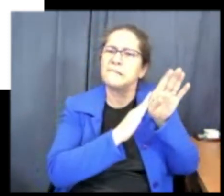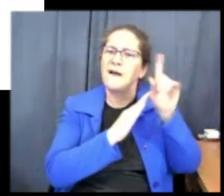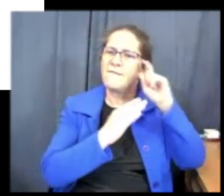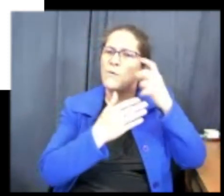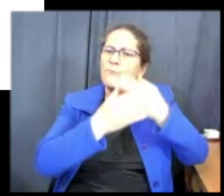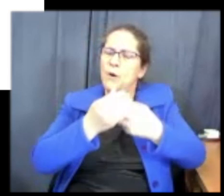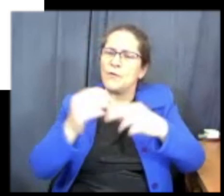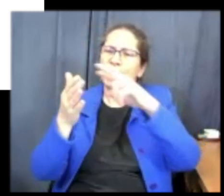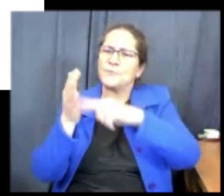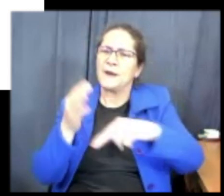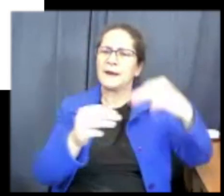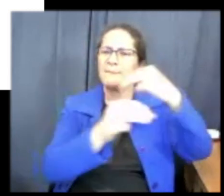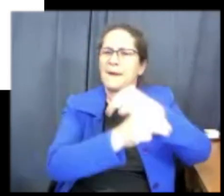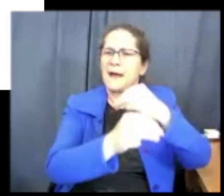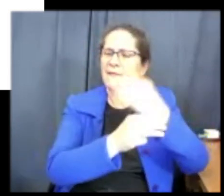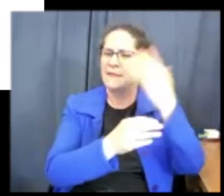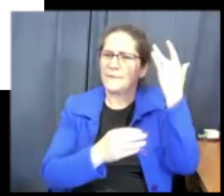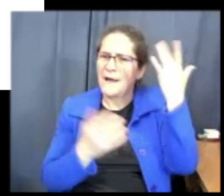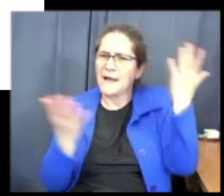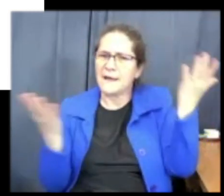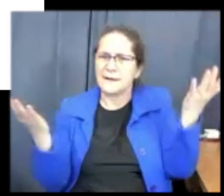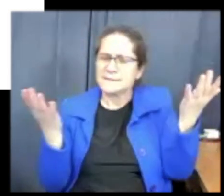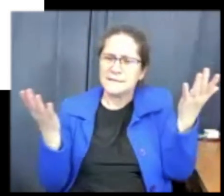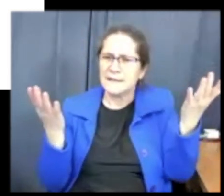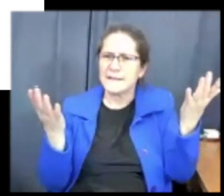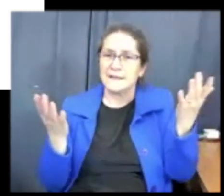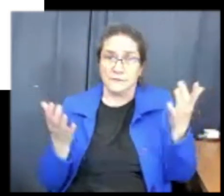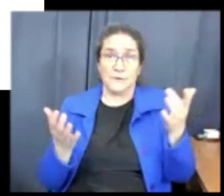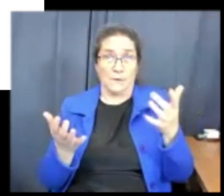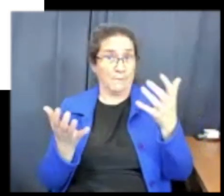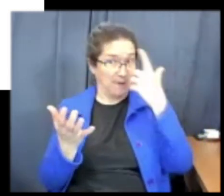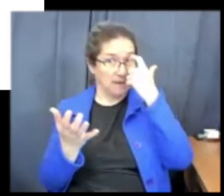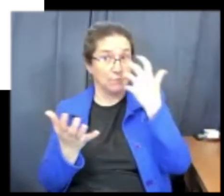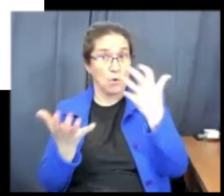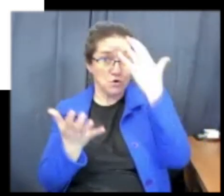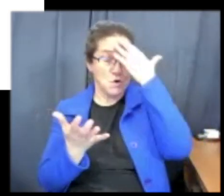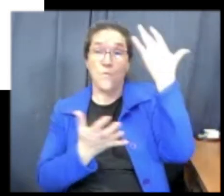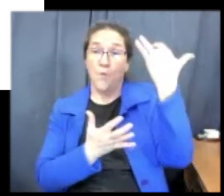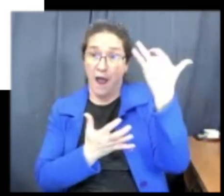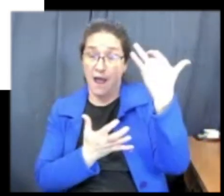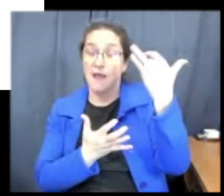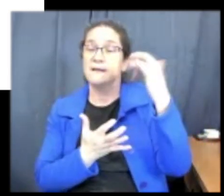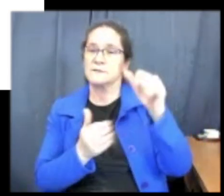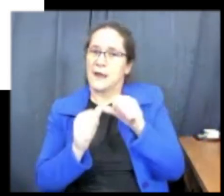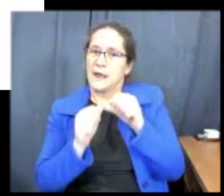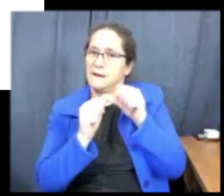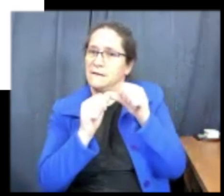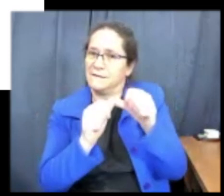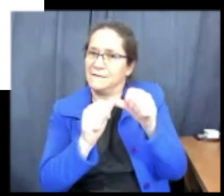proficiency for students with disabilities so they can keep doing it and we can keep improving upon it. So this is one of those ones where